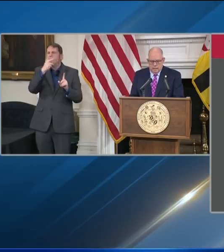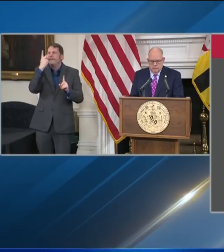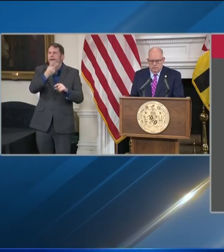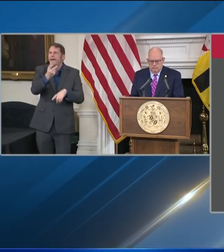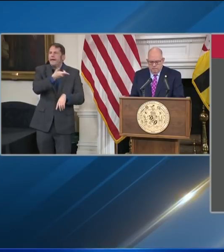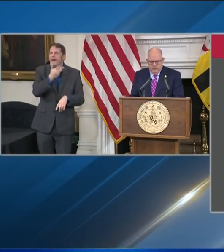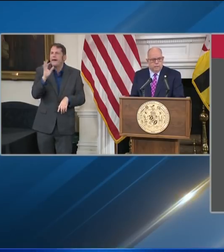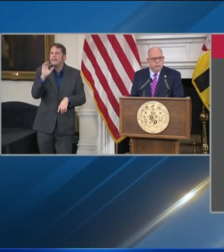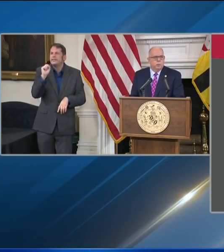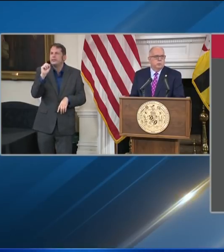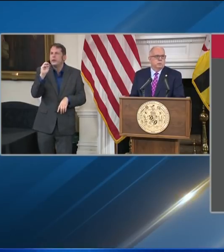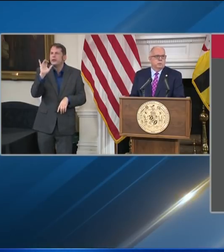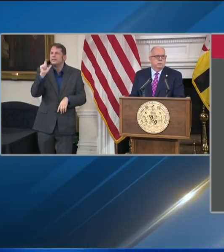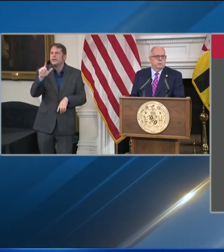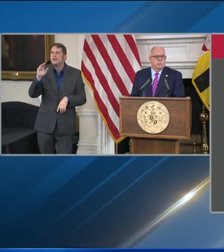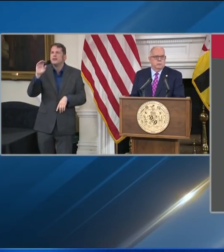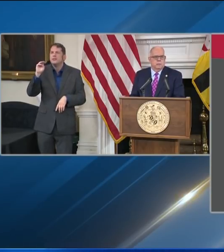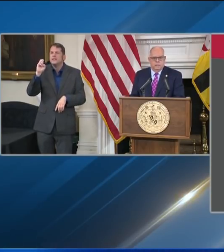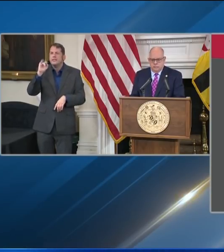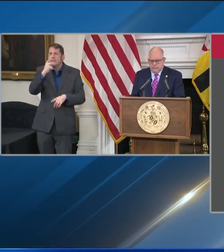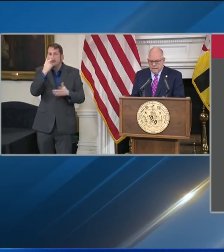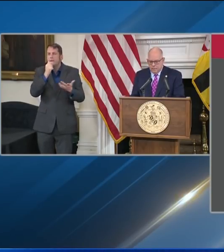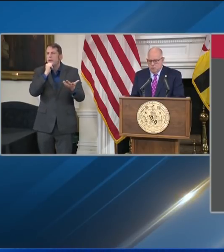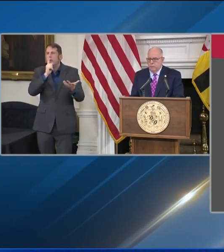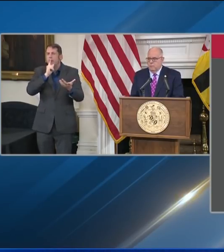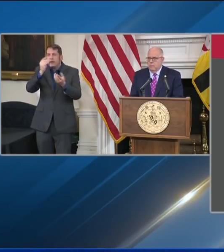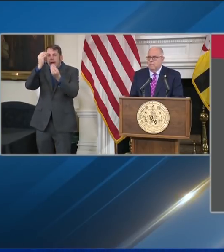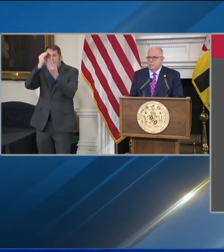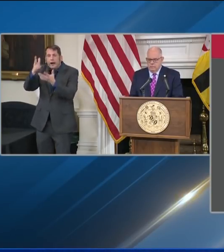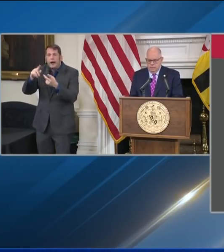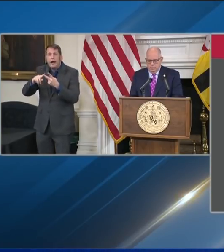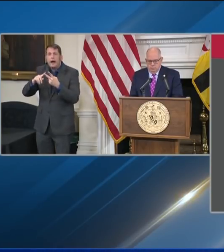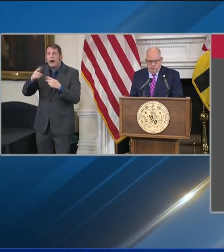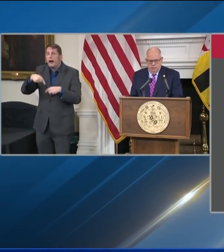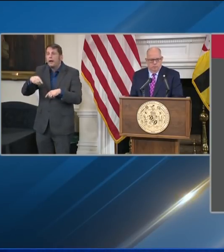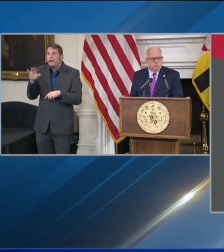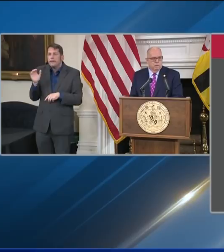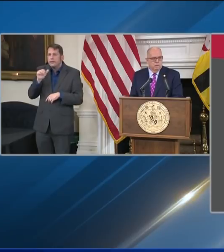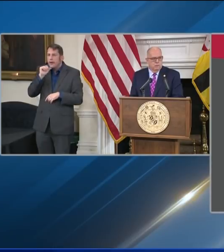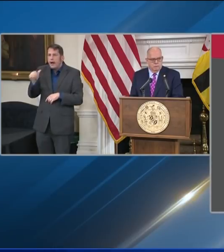THIS IS NOT THE FLU. IT’S NOT FAKE NEWS.